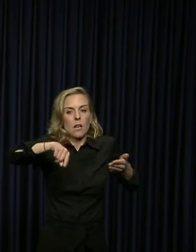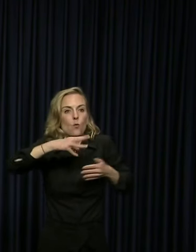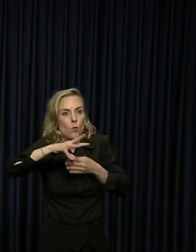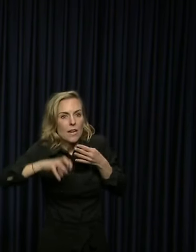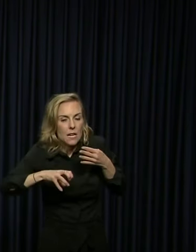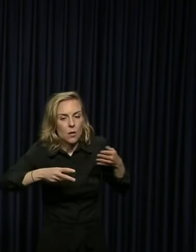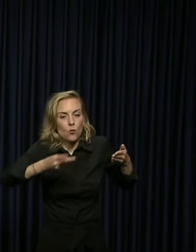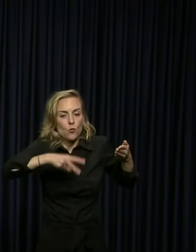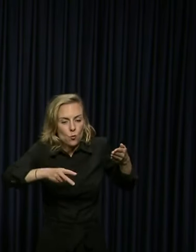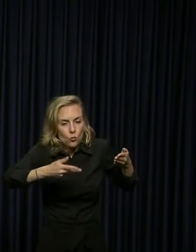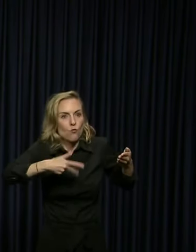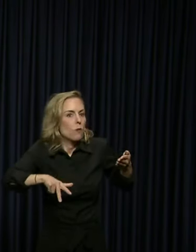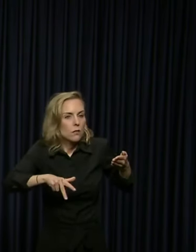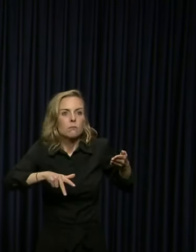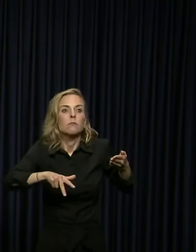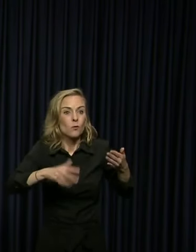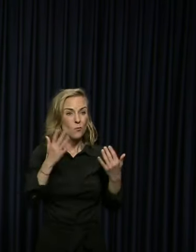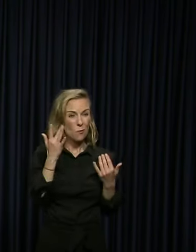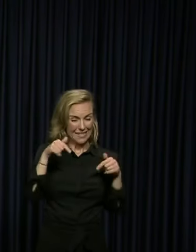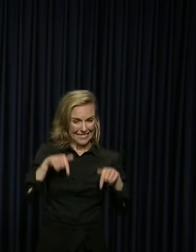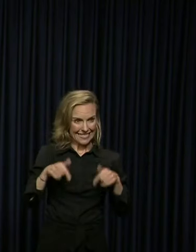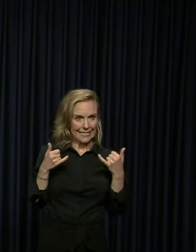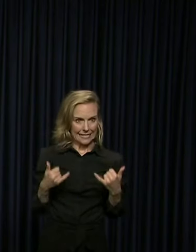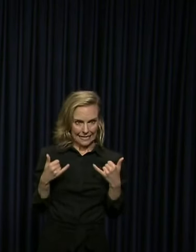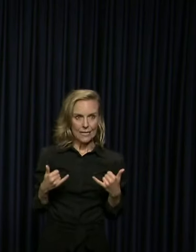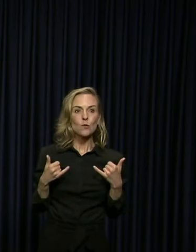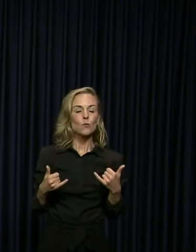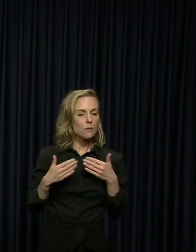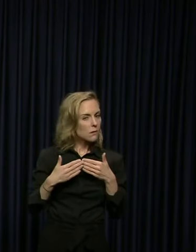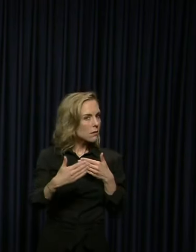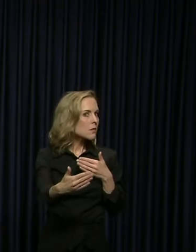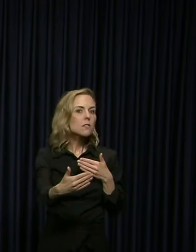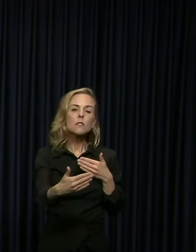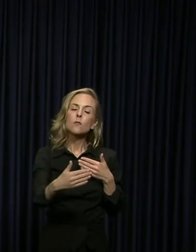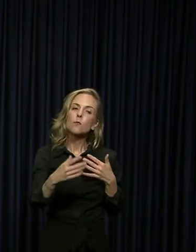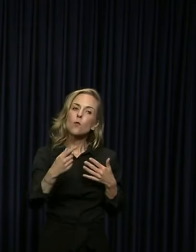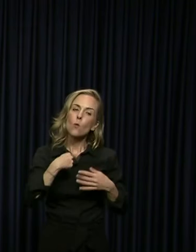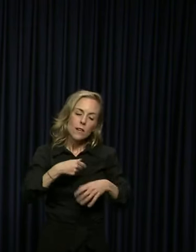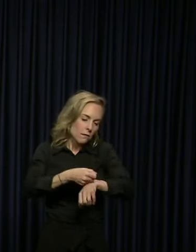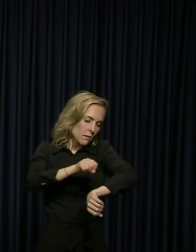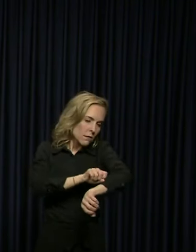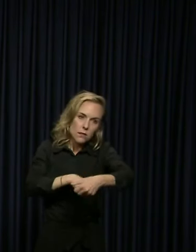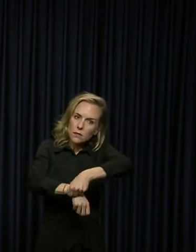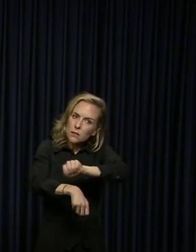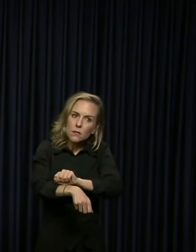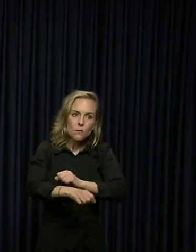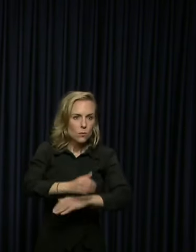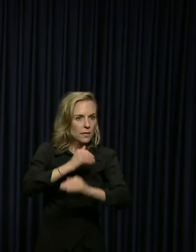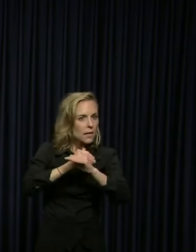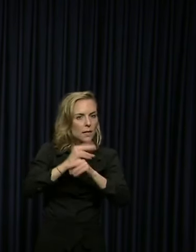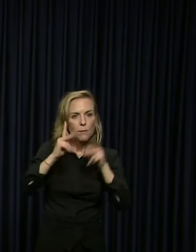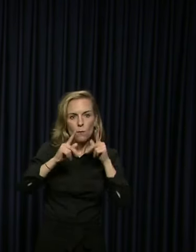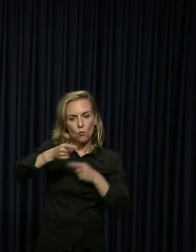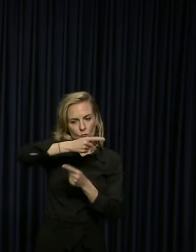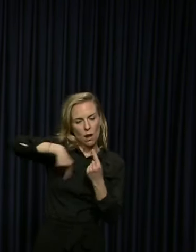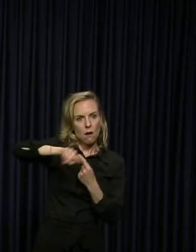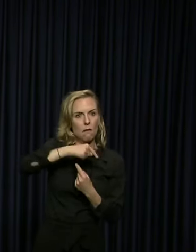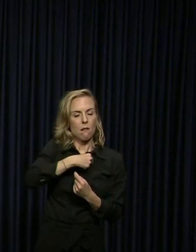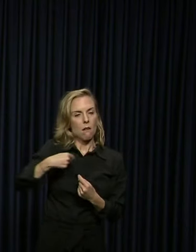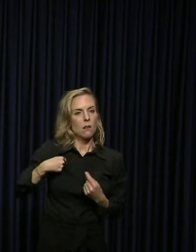AND AS WE SAID, WE THINK THE WHITE HOUSE'S NUMBERS AT LEAST WHEN WE LOOK AT ALL THE MODELS ARE ACTUALLY SOMEWHAT